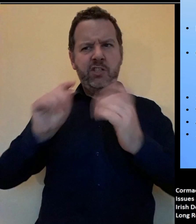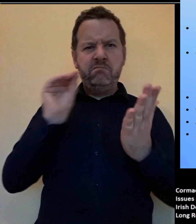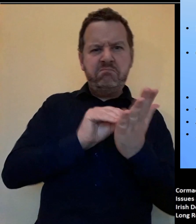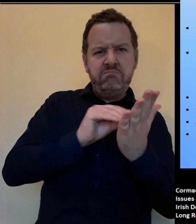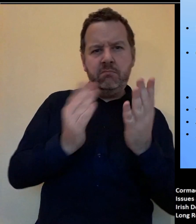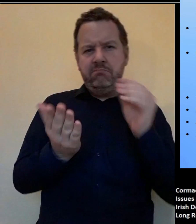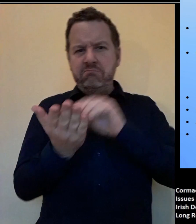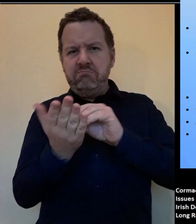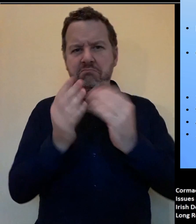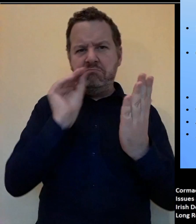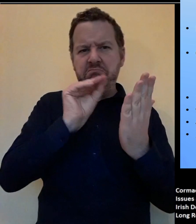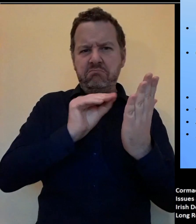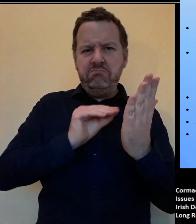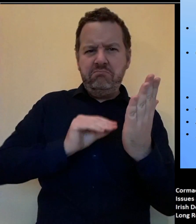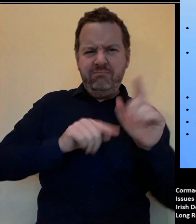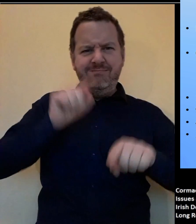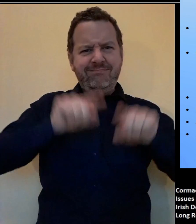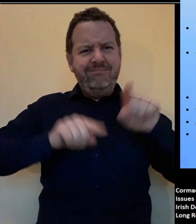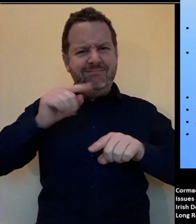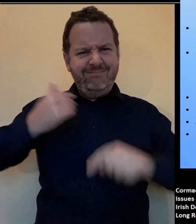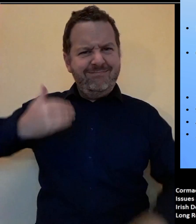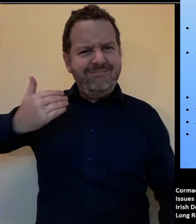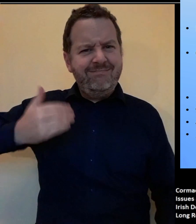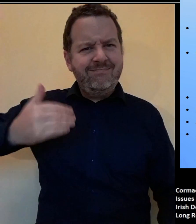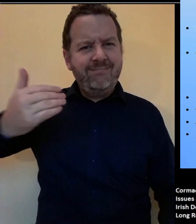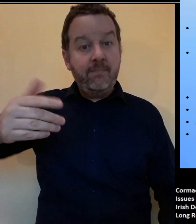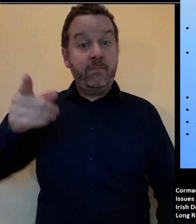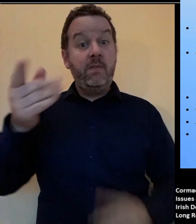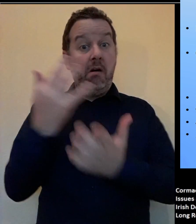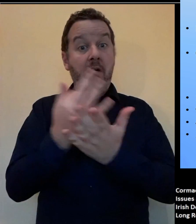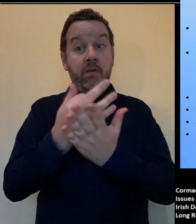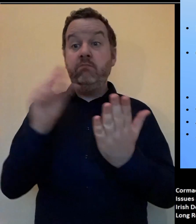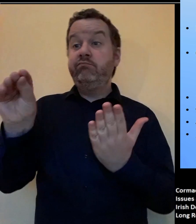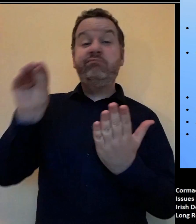in a number of different ways over the years.